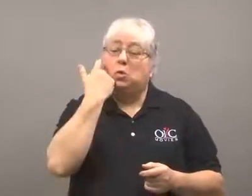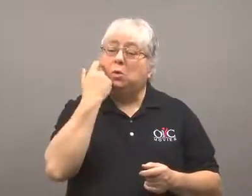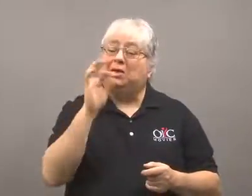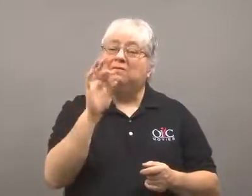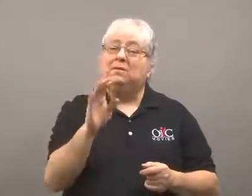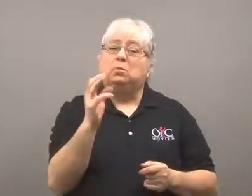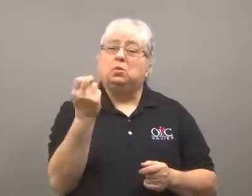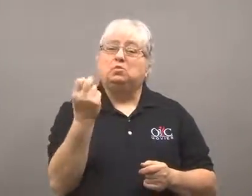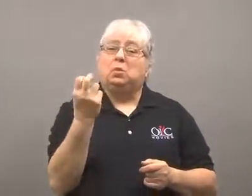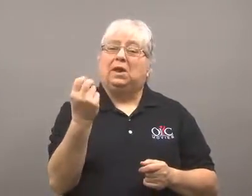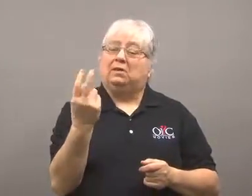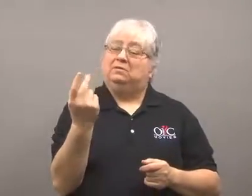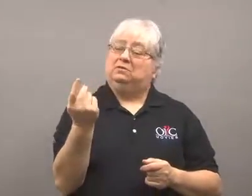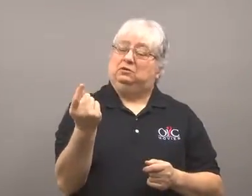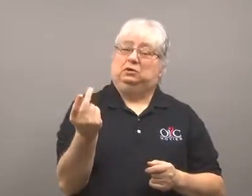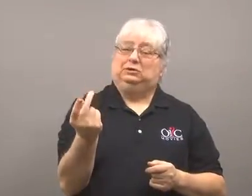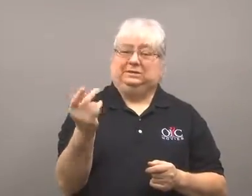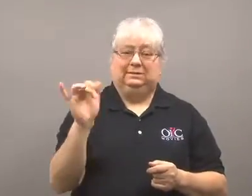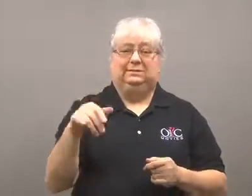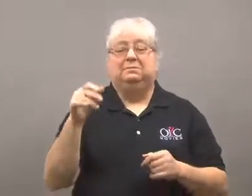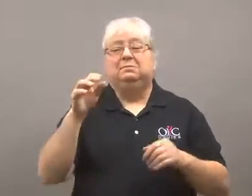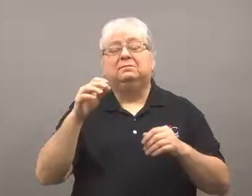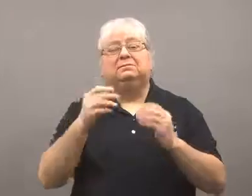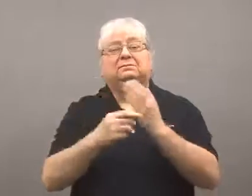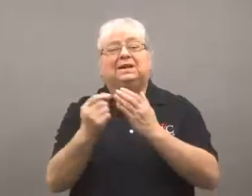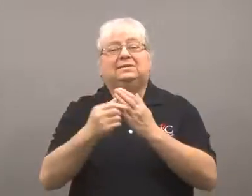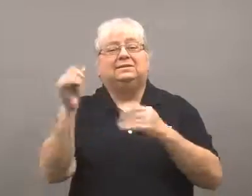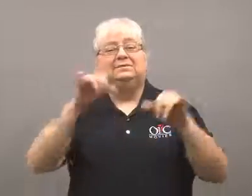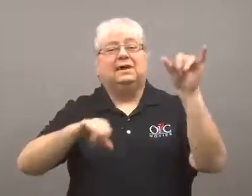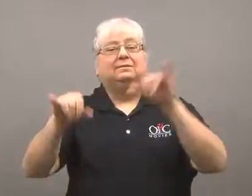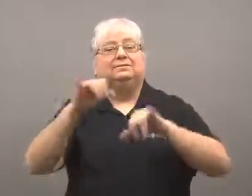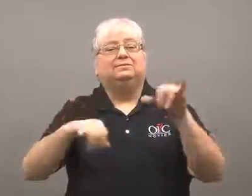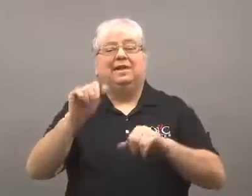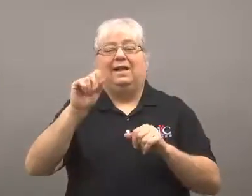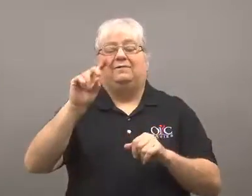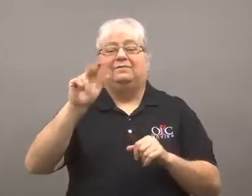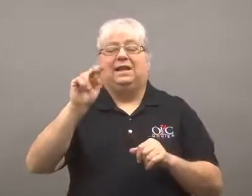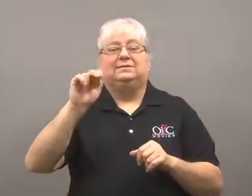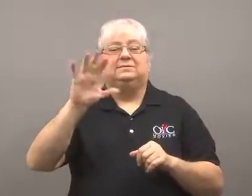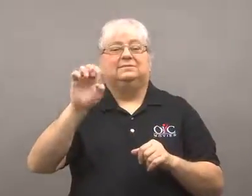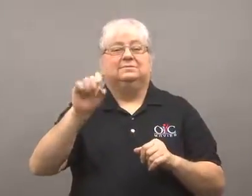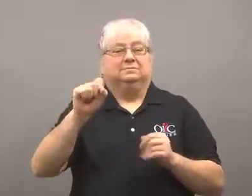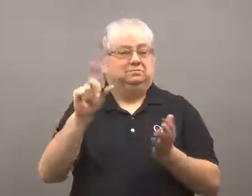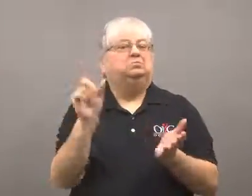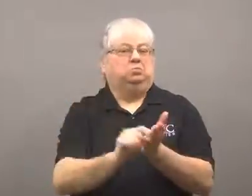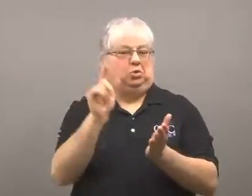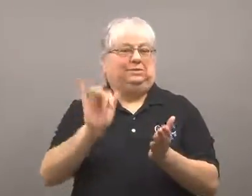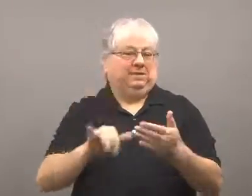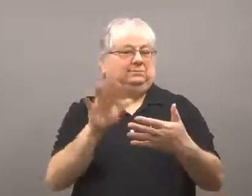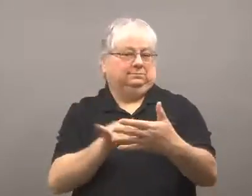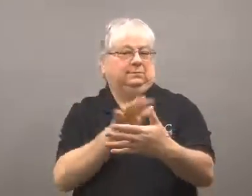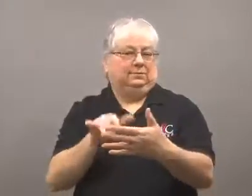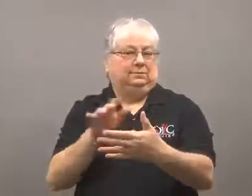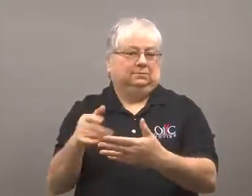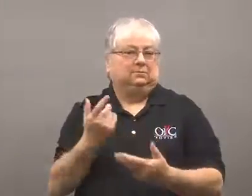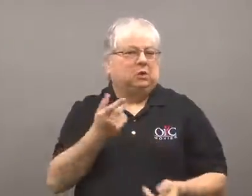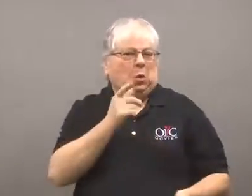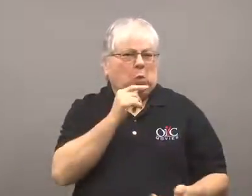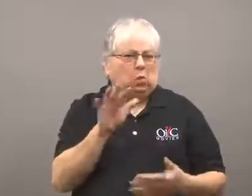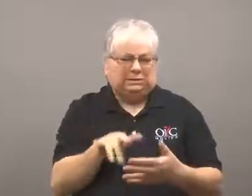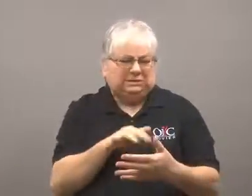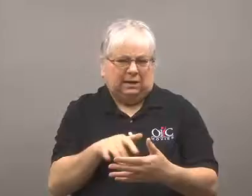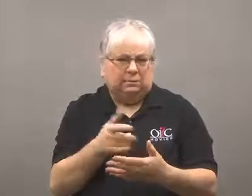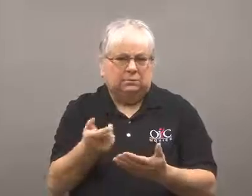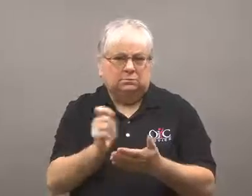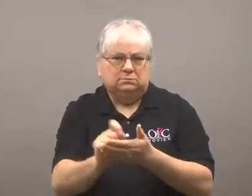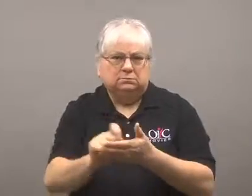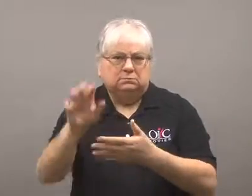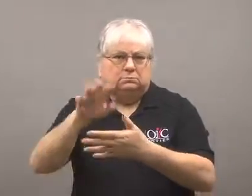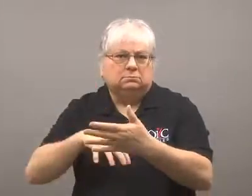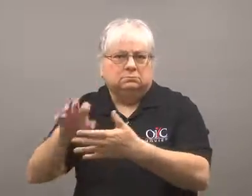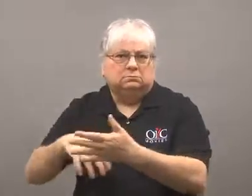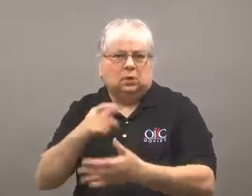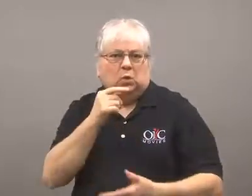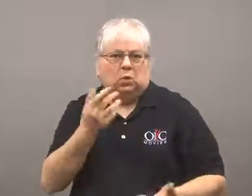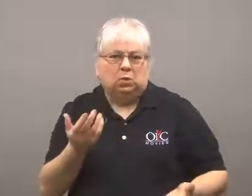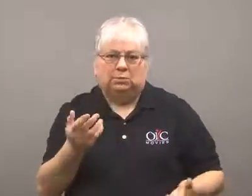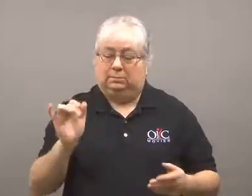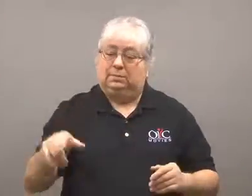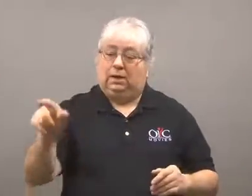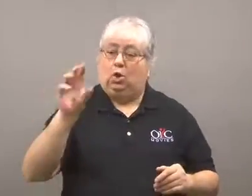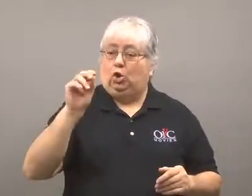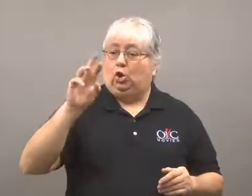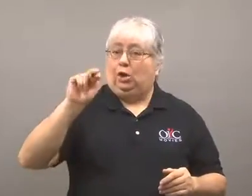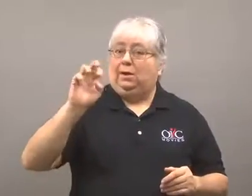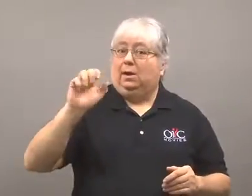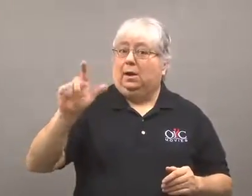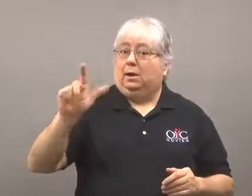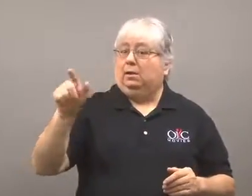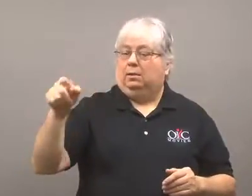On Thursday, February 12, Science Advances magazine published their study.